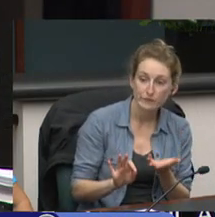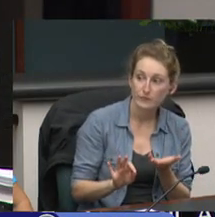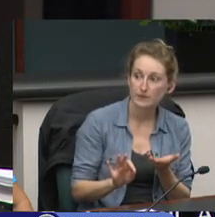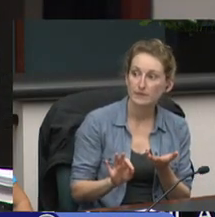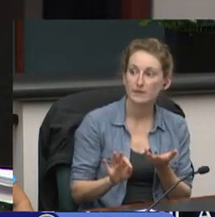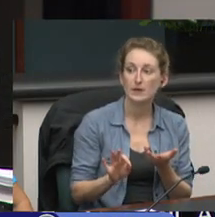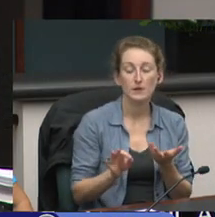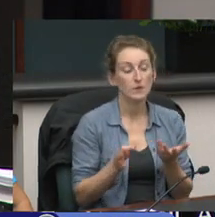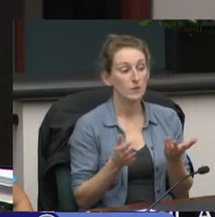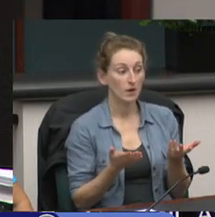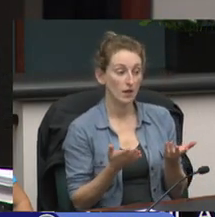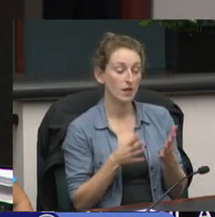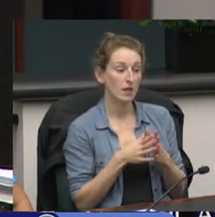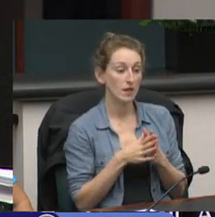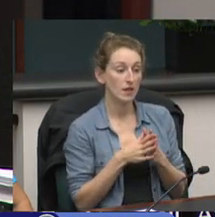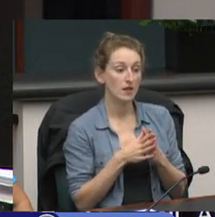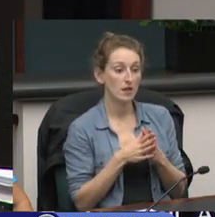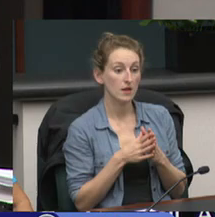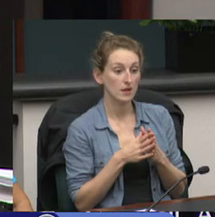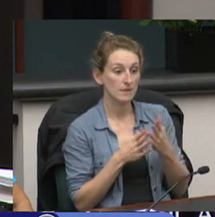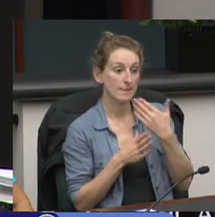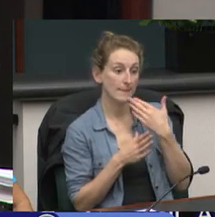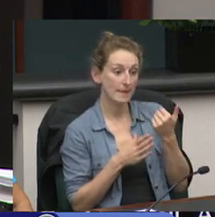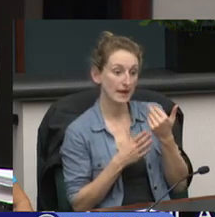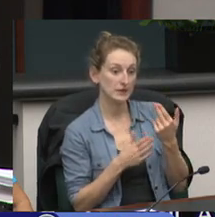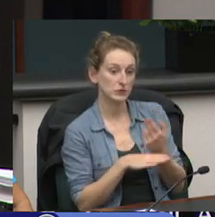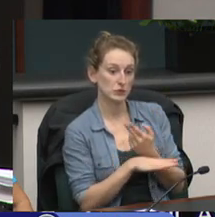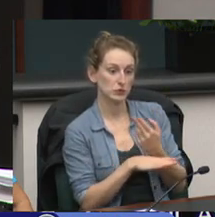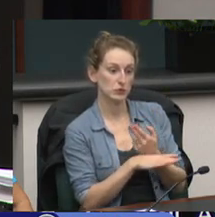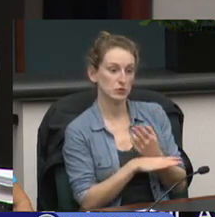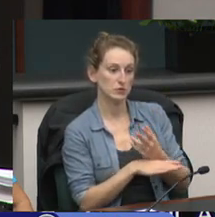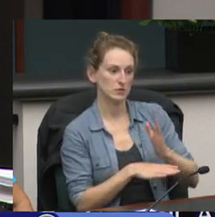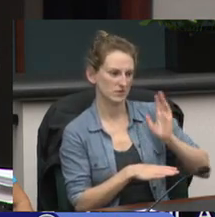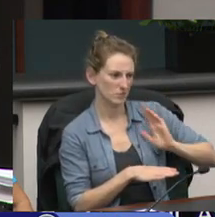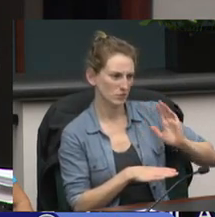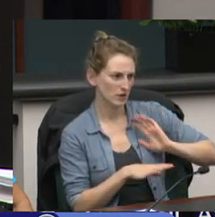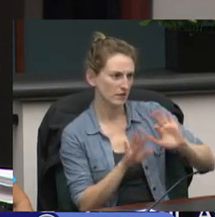we're working off the form we've used in the past and we'll make that available